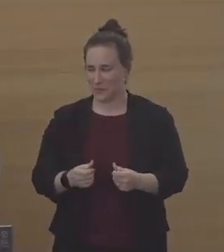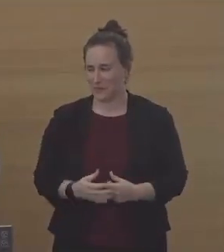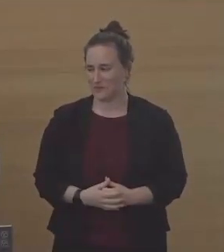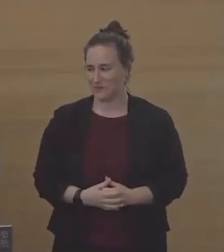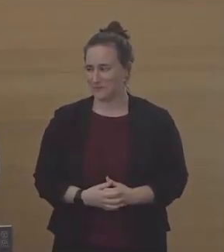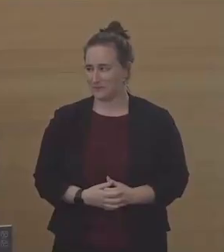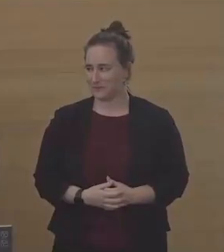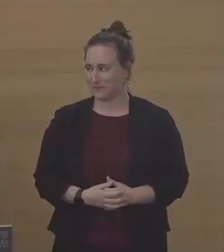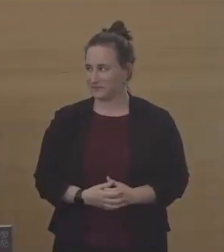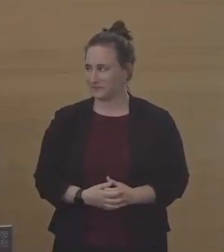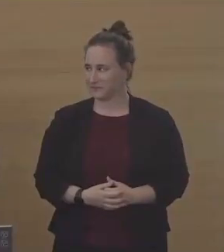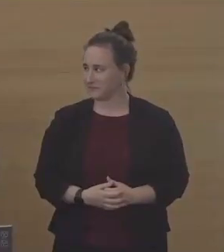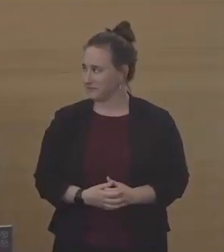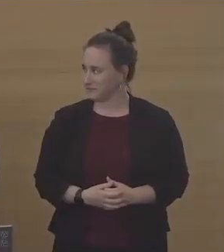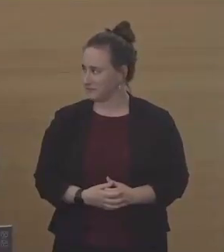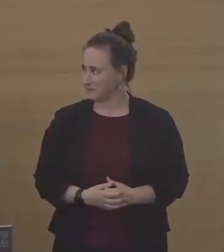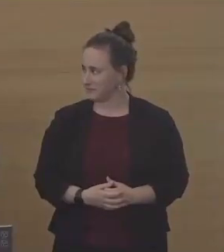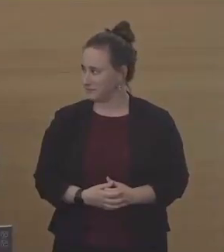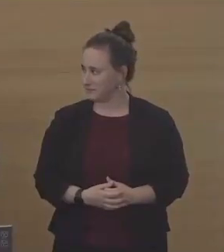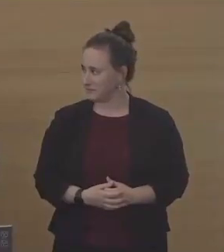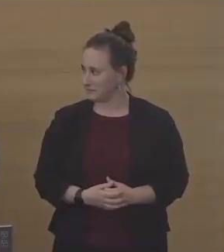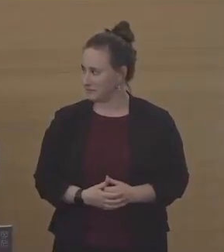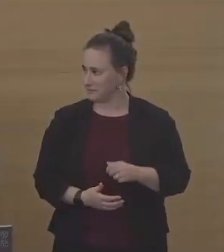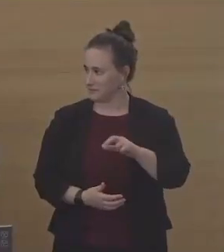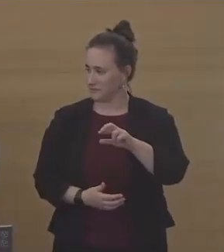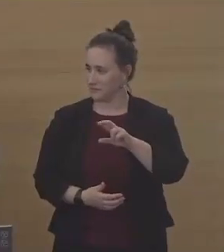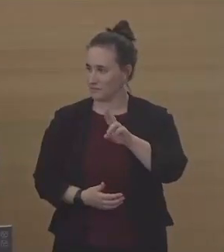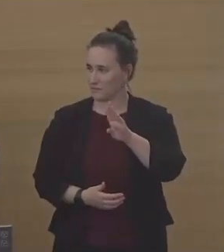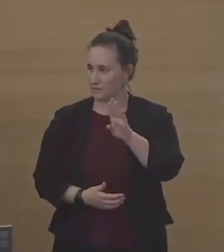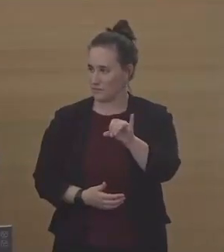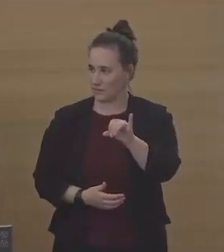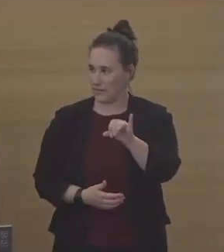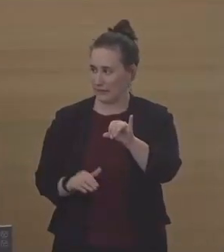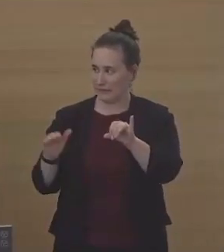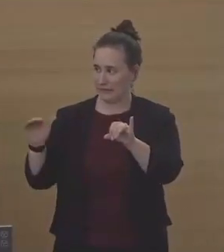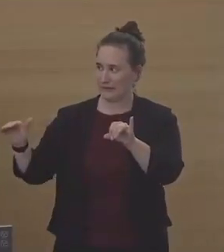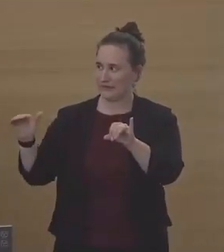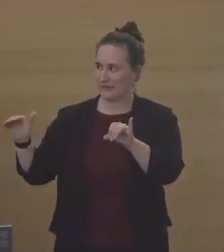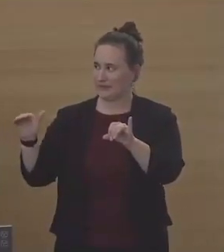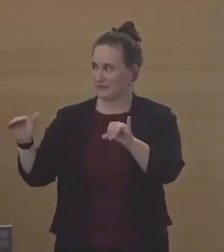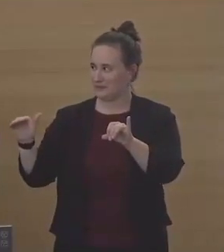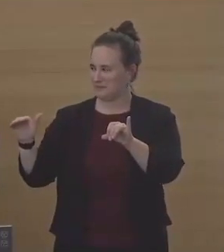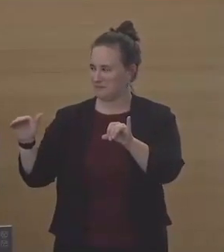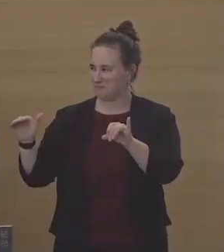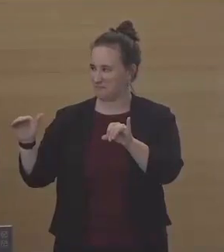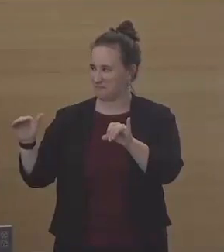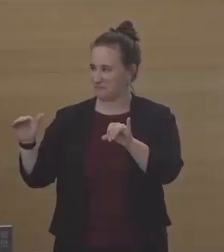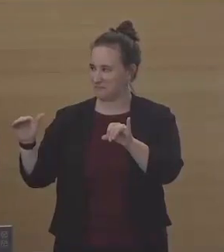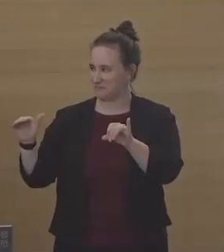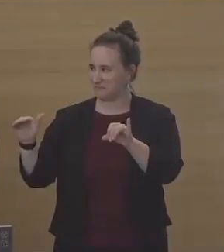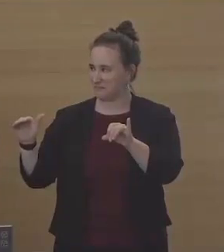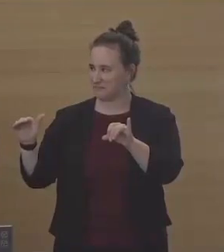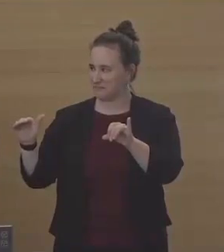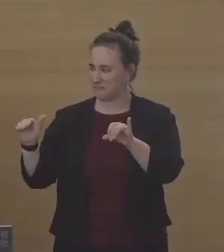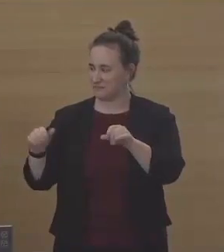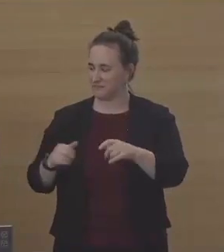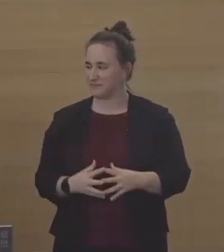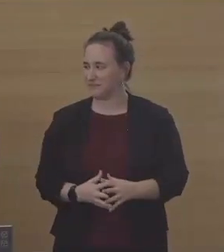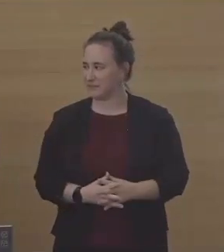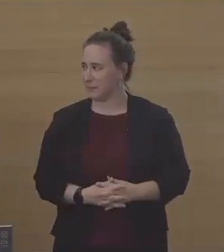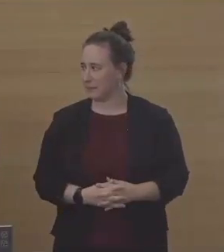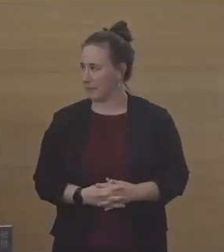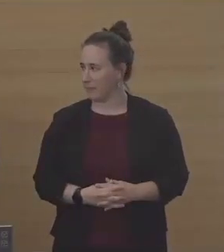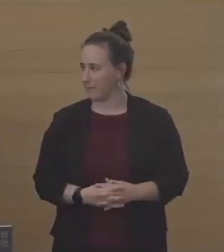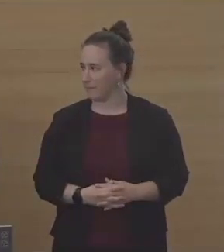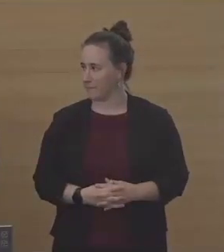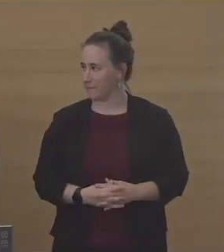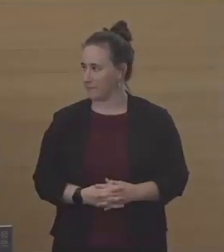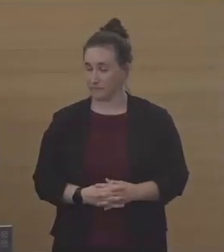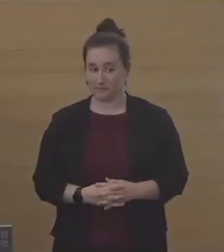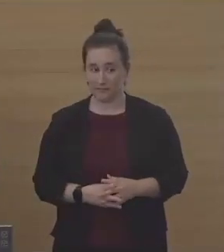Ruby. Ruby. Ruby?